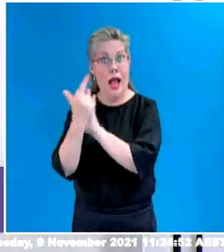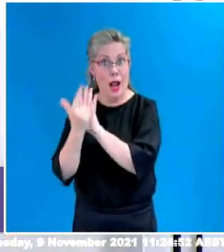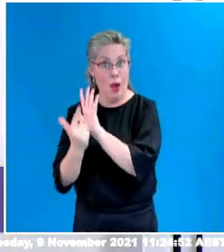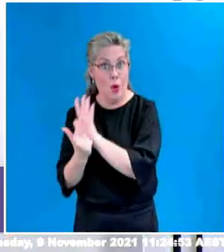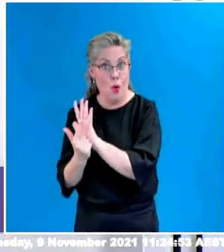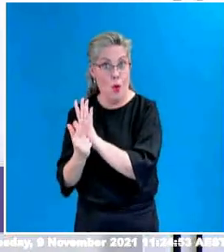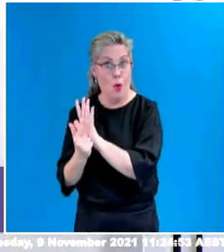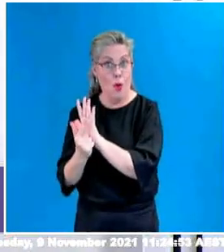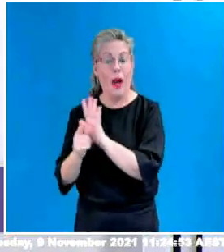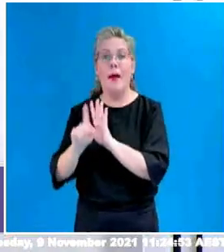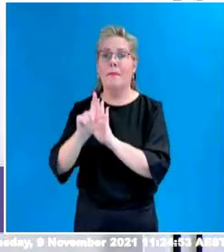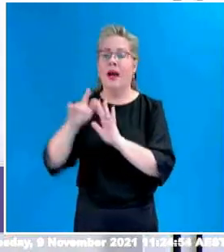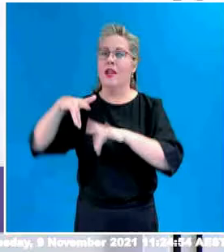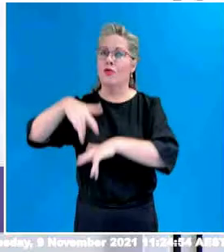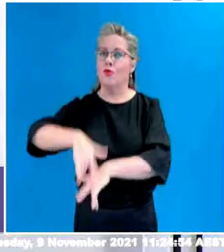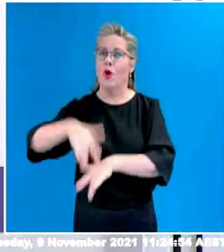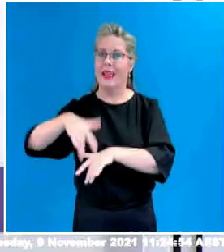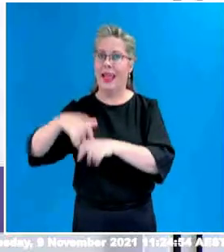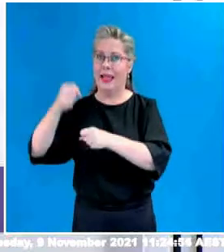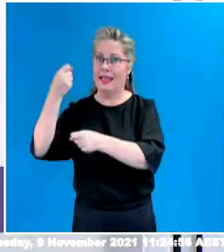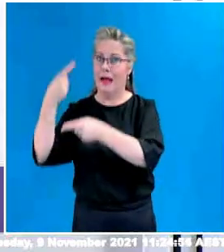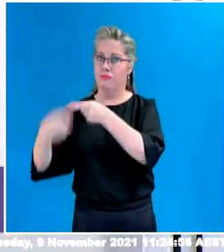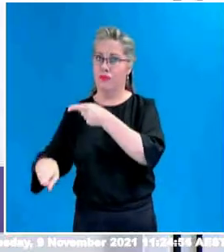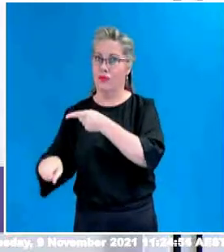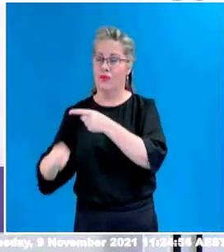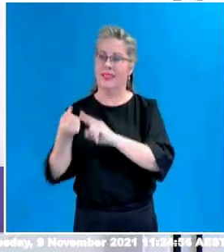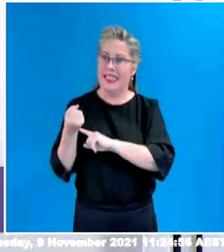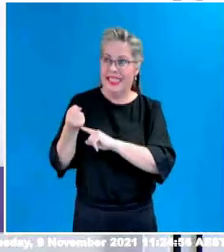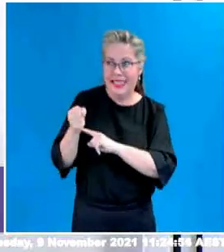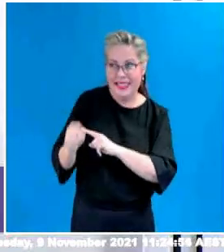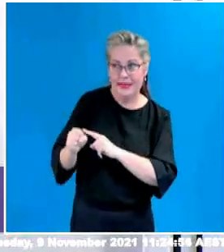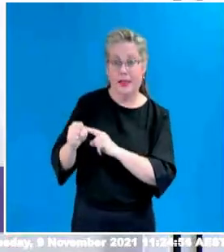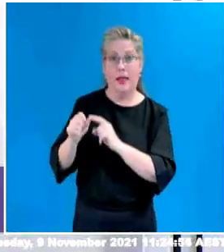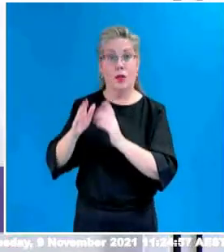is still under negotiation, you might say, within the New South Wales Parliament.